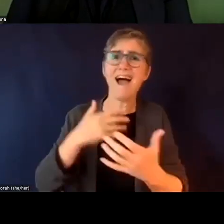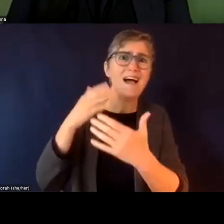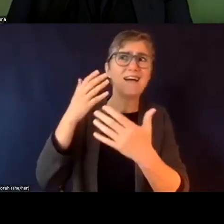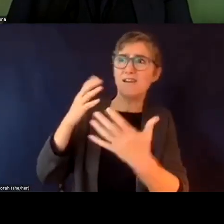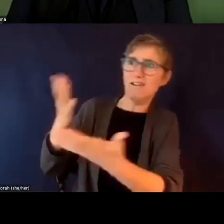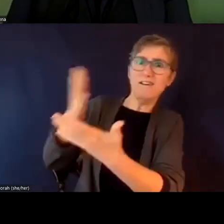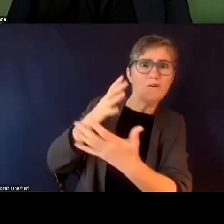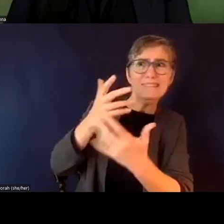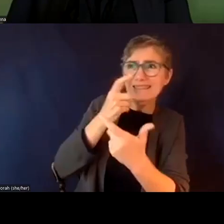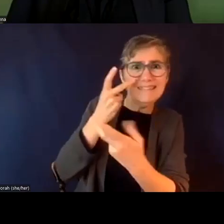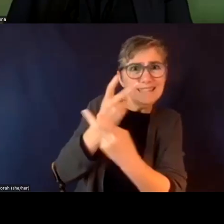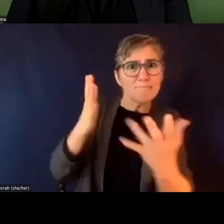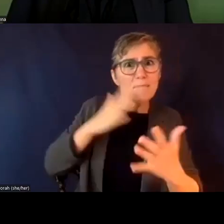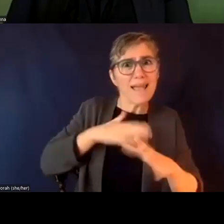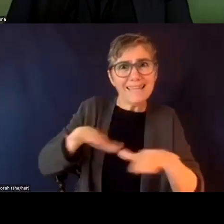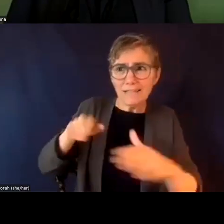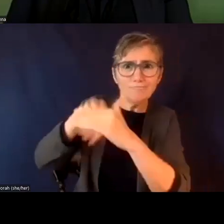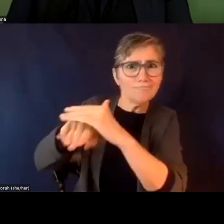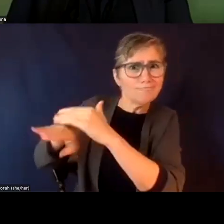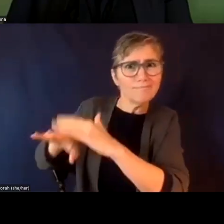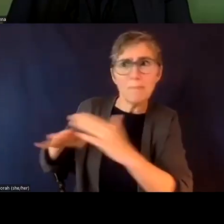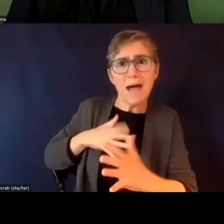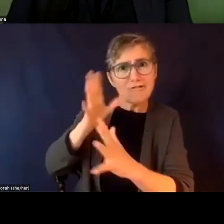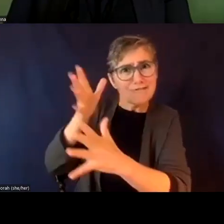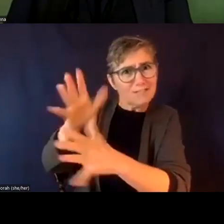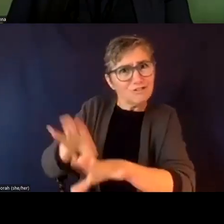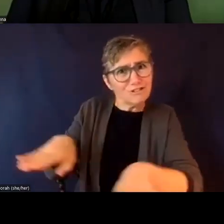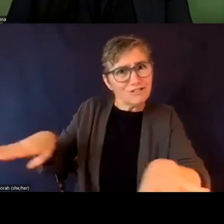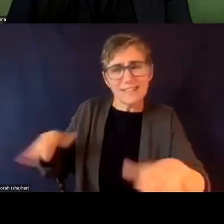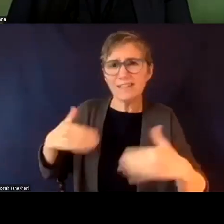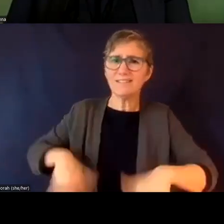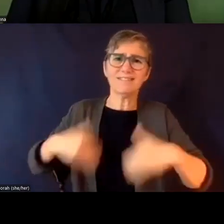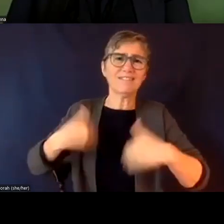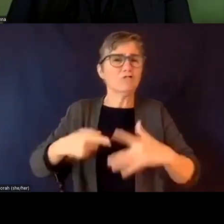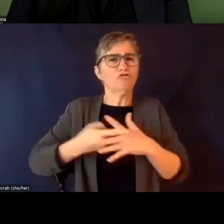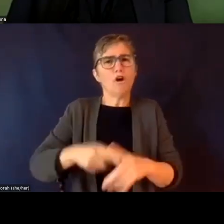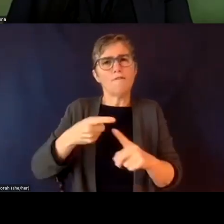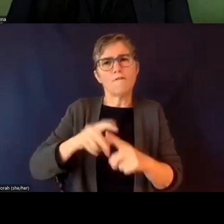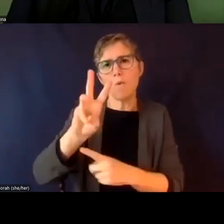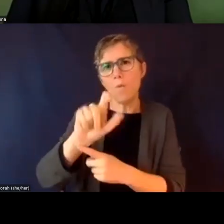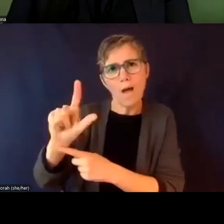isn't. It's a starting point. But I strive for wellness and I hope everybody here will support